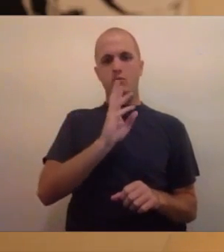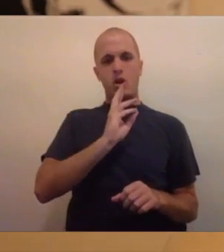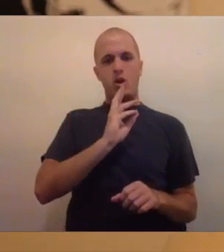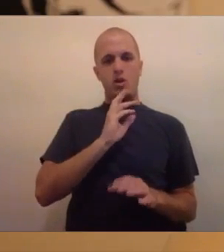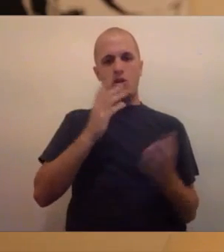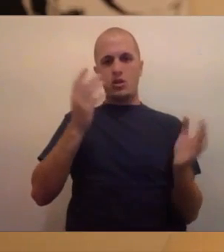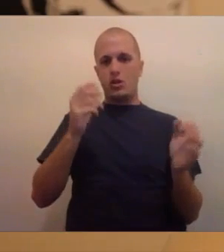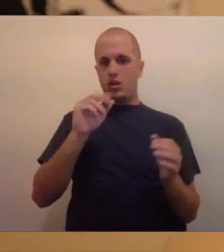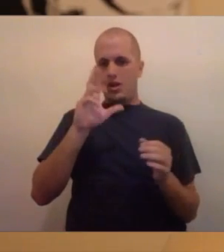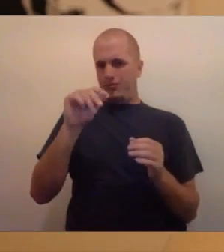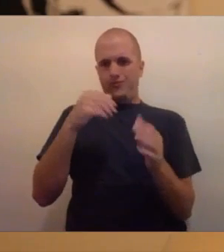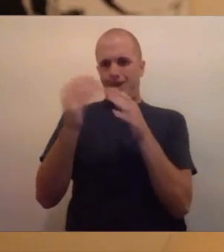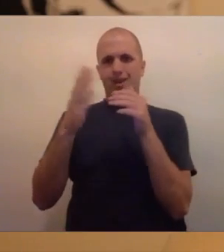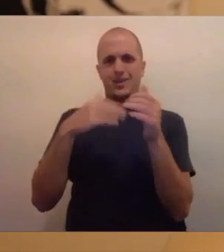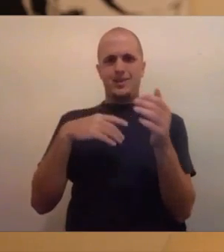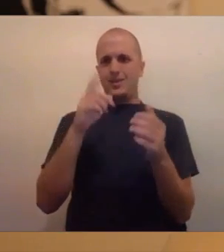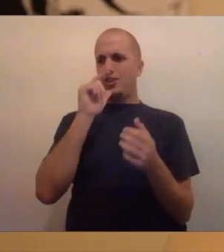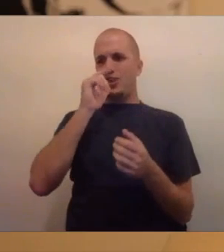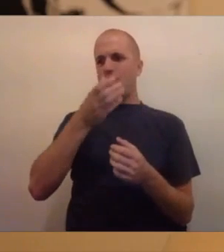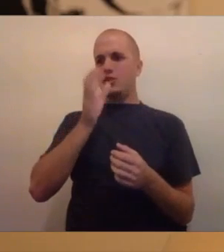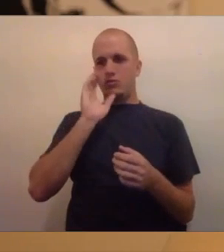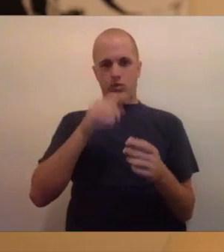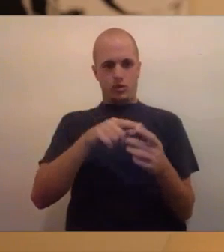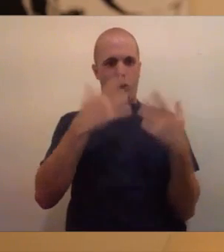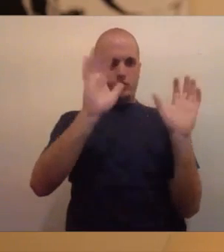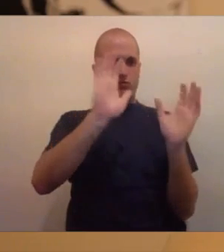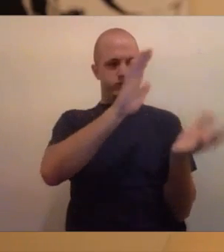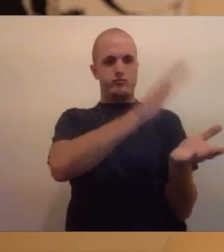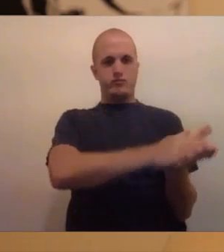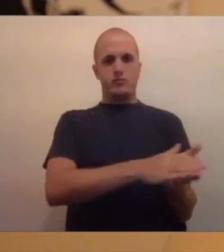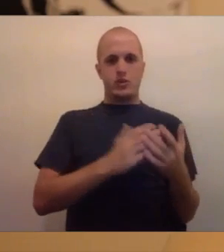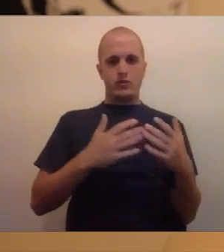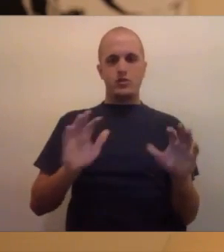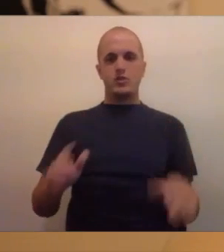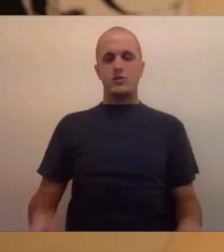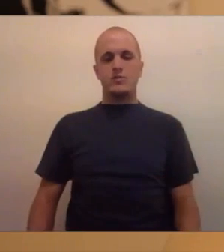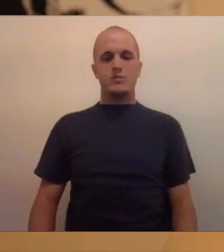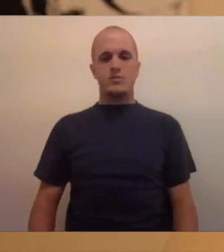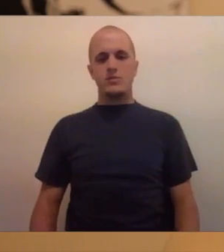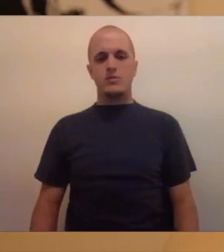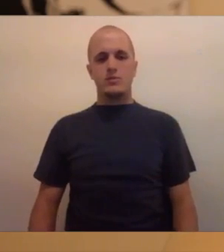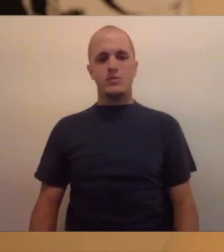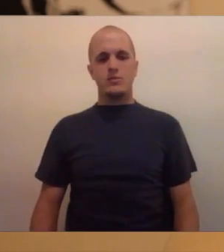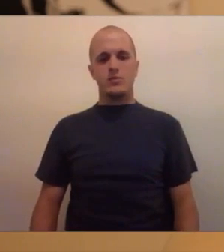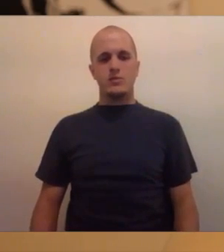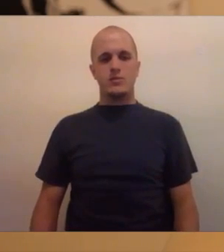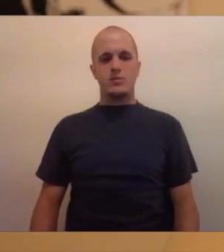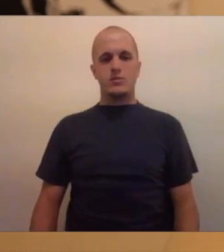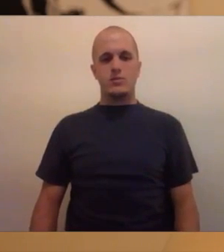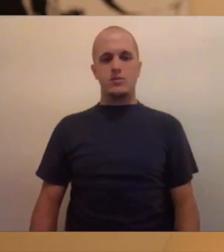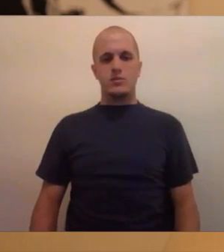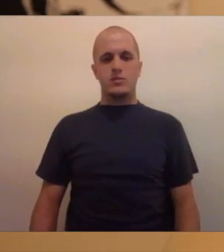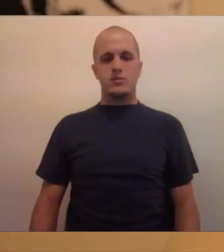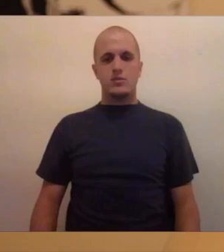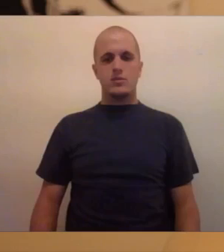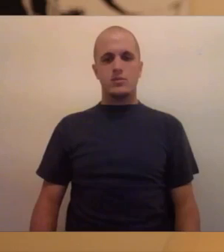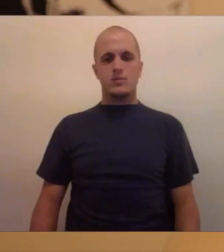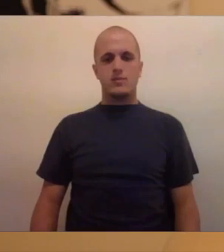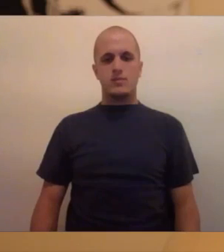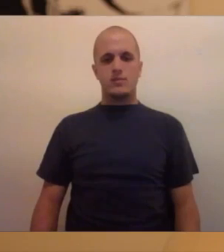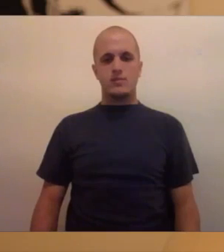Spirituality is like water. No matter who drinks it, it finishes